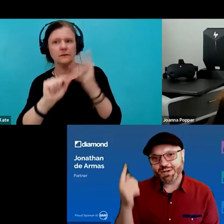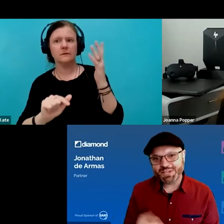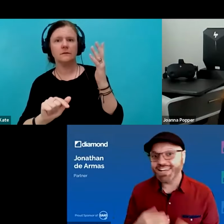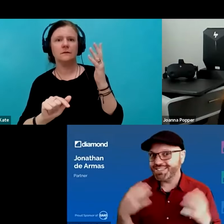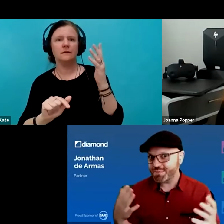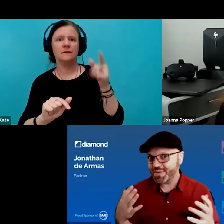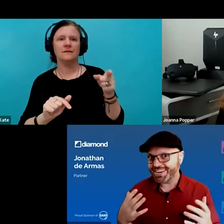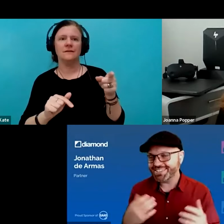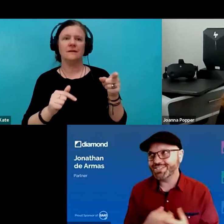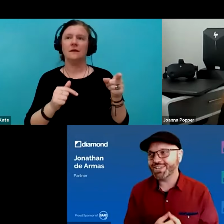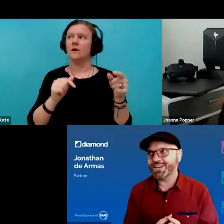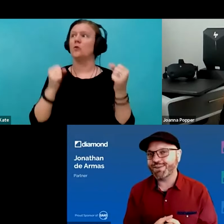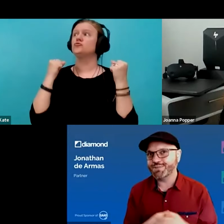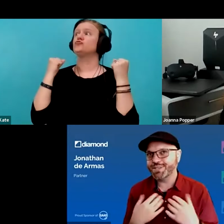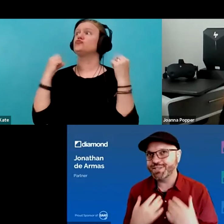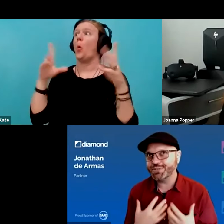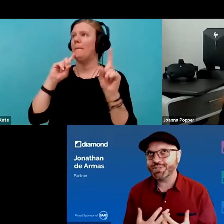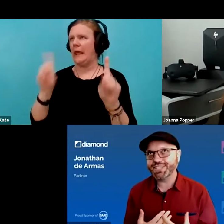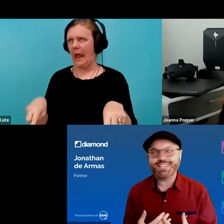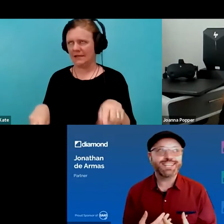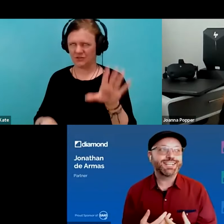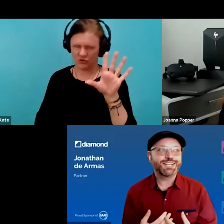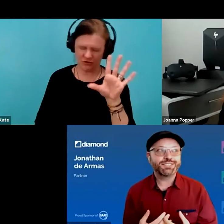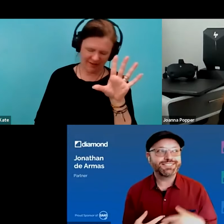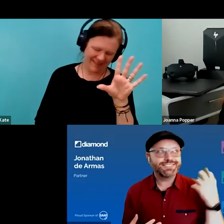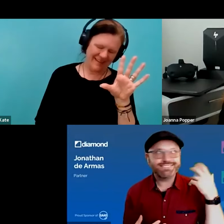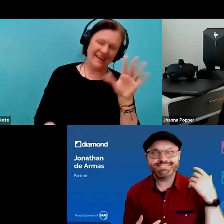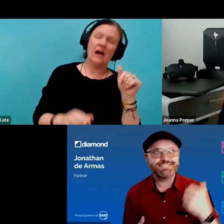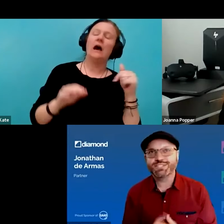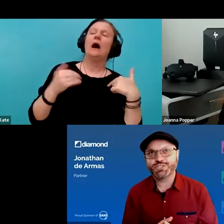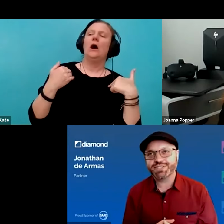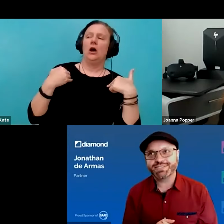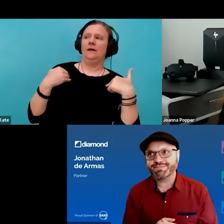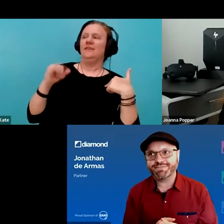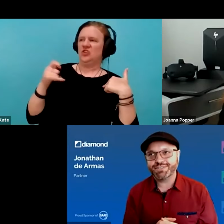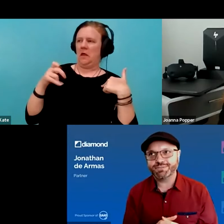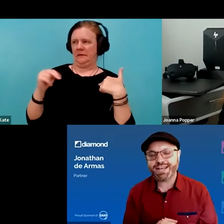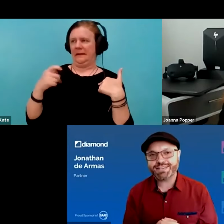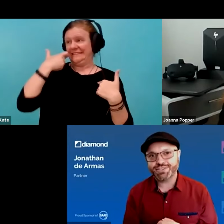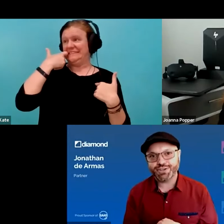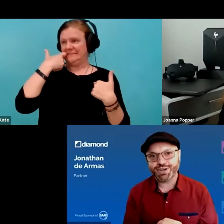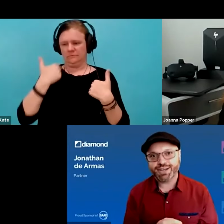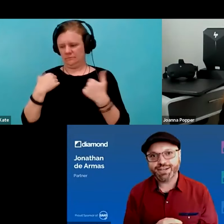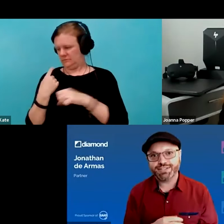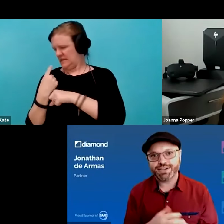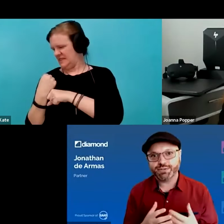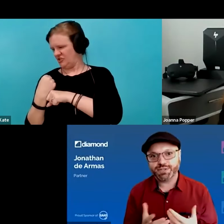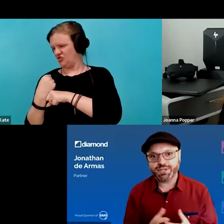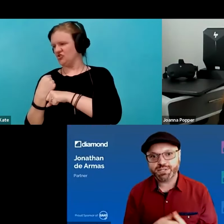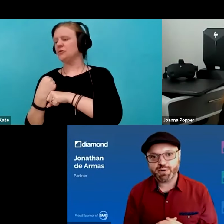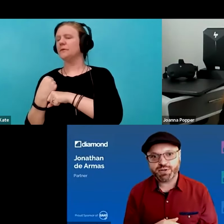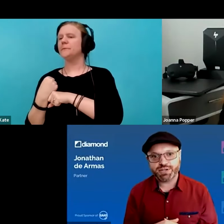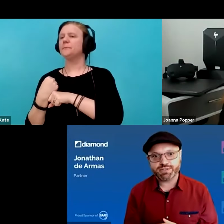Jonathan de Armas: Yet so many answers. I was literally Jonathan de Armas: Just, just, you know, last year I downloaded an experience